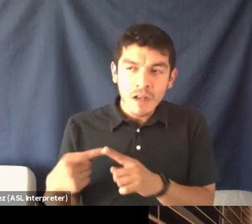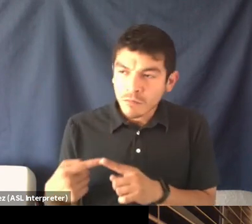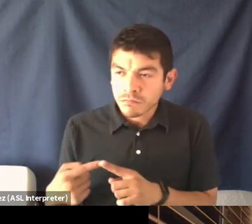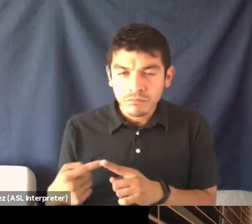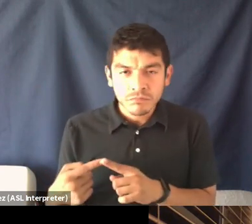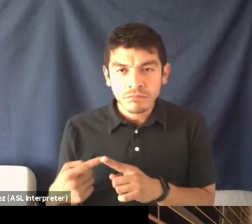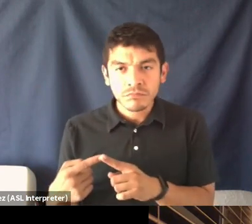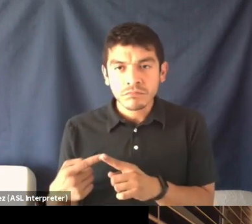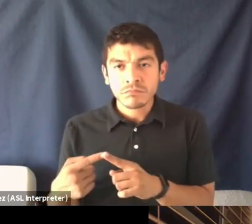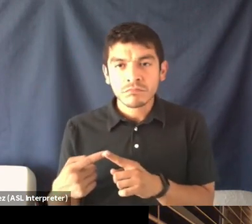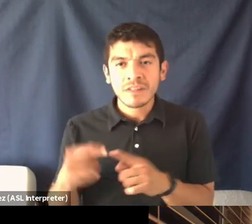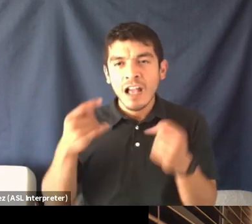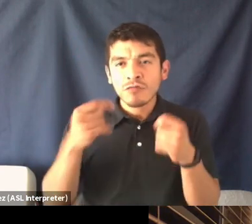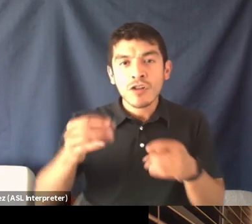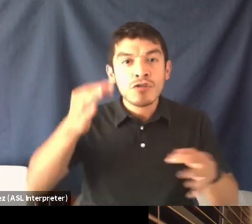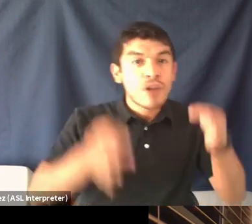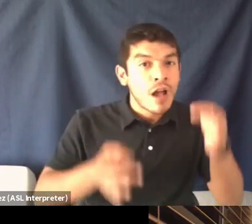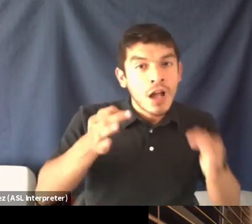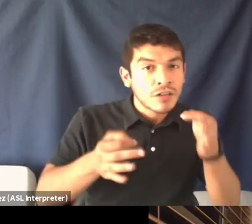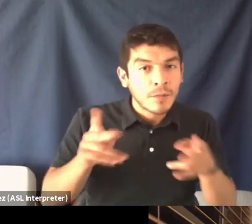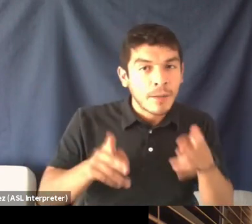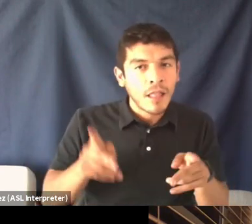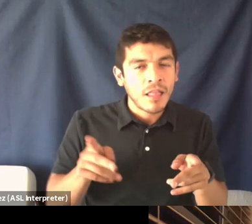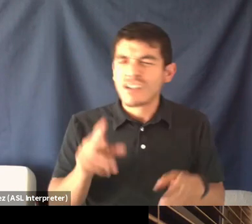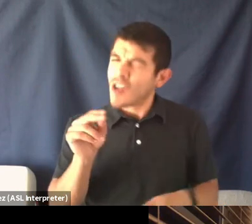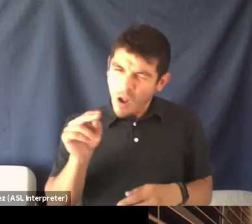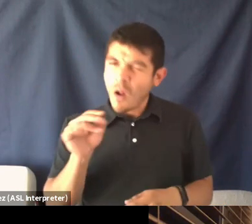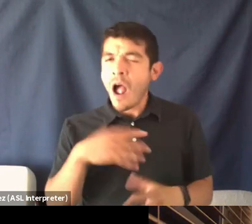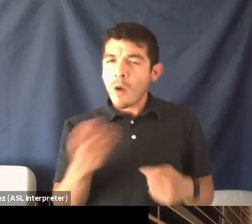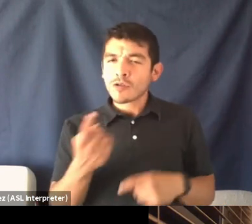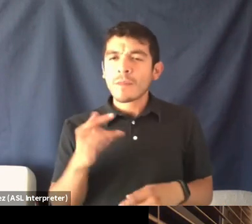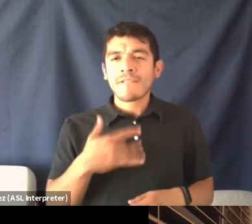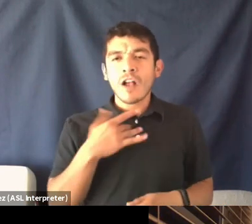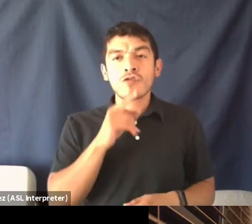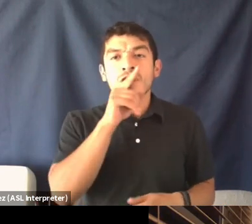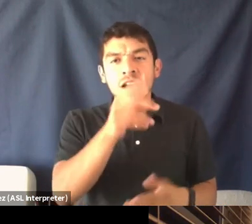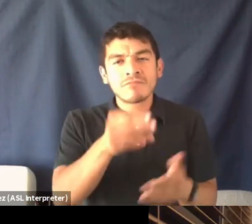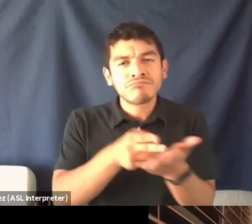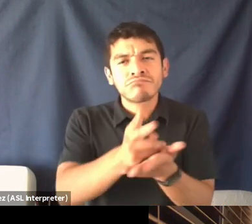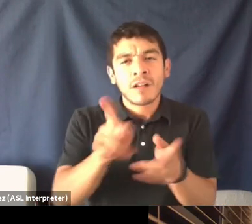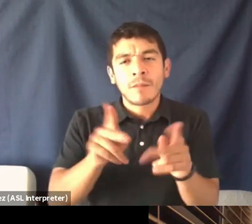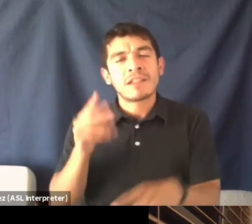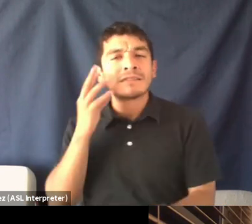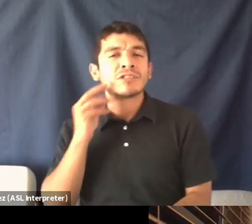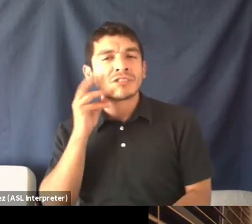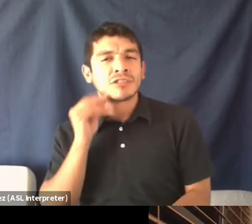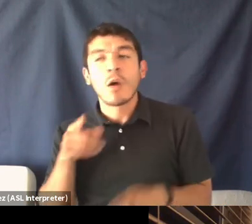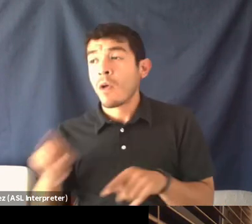attempted-- - Judged people. Yeah, judge people. I wanted to do something that felt real to a lot of people's experiences there. Which, while these people may be